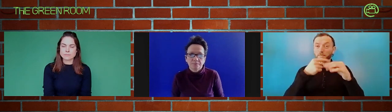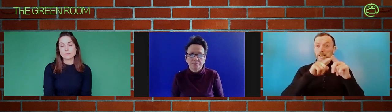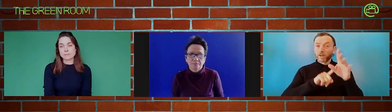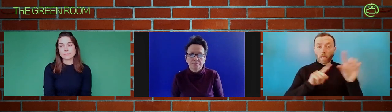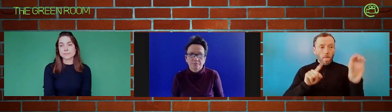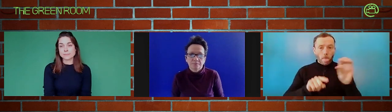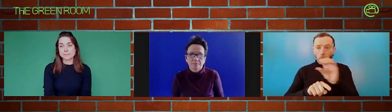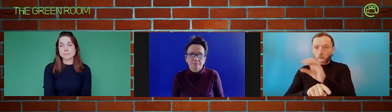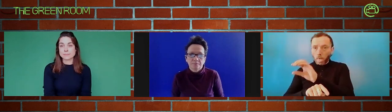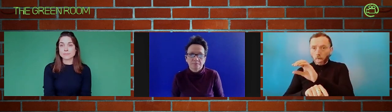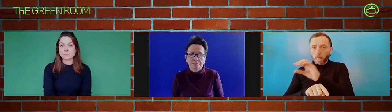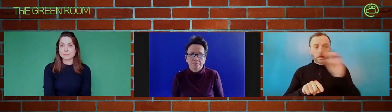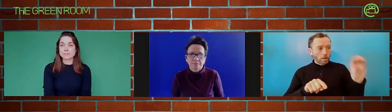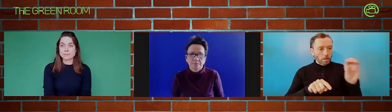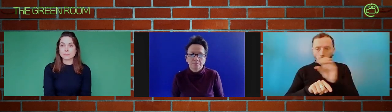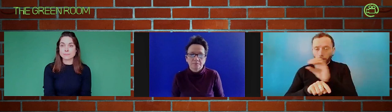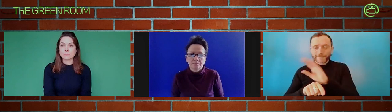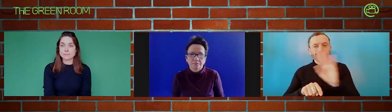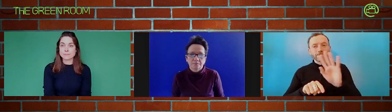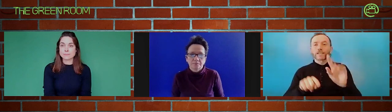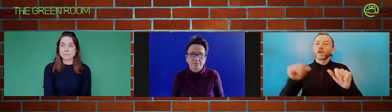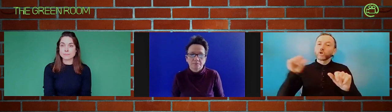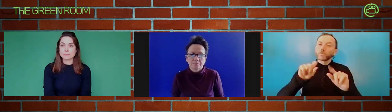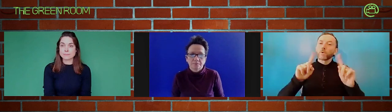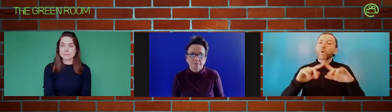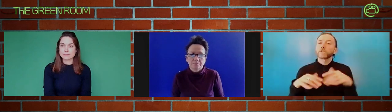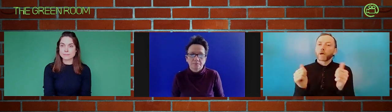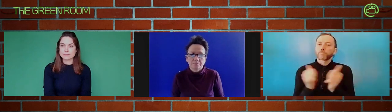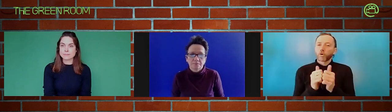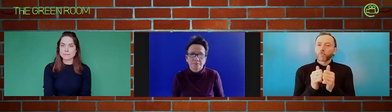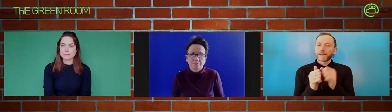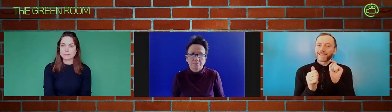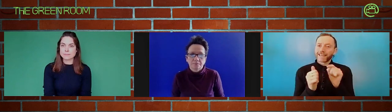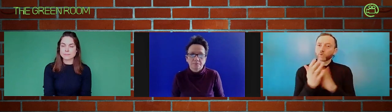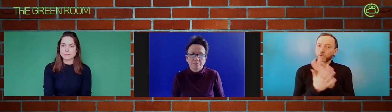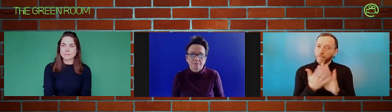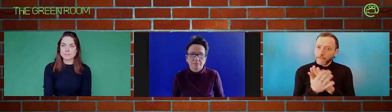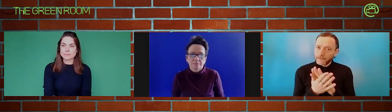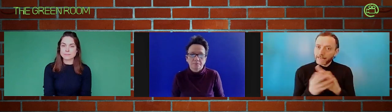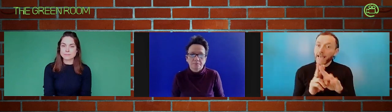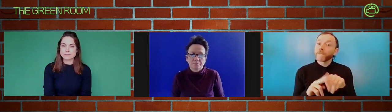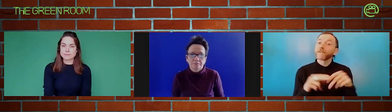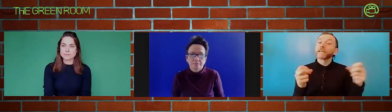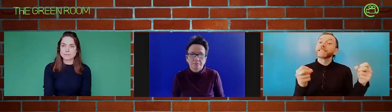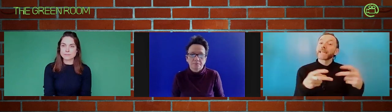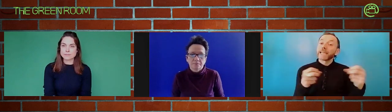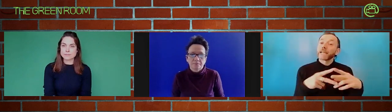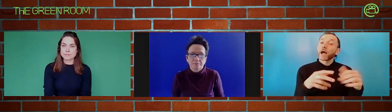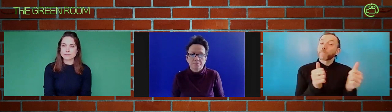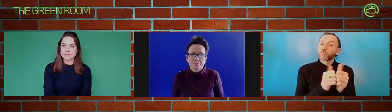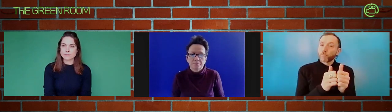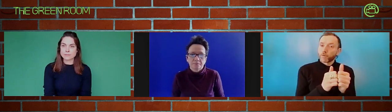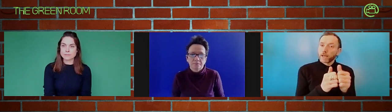that, that's what it should be. It's what's appropriate. So if Stage Text is appropriate for one thing but creative captions might be